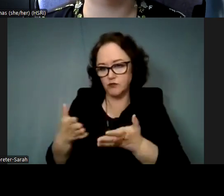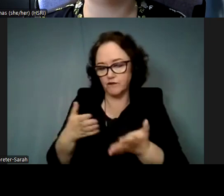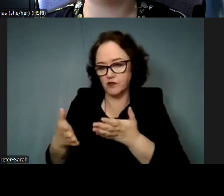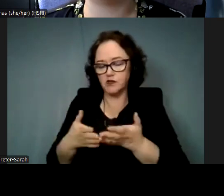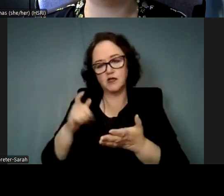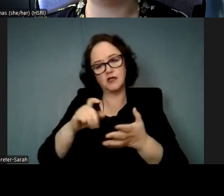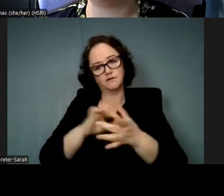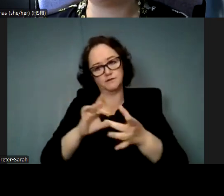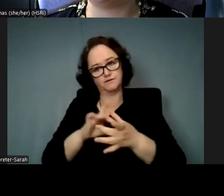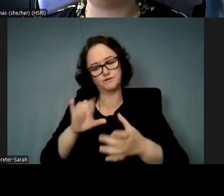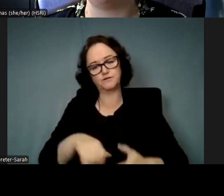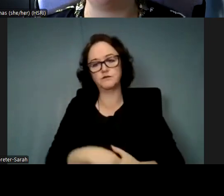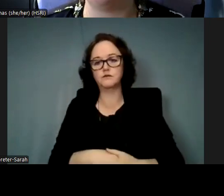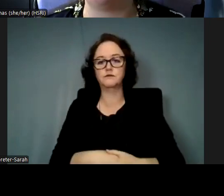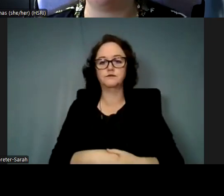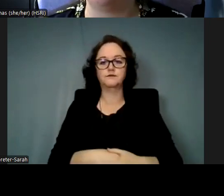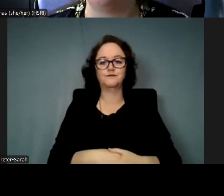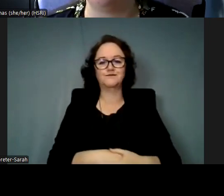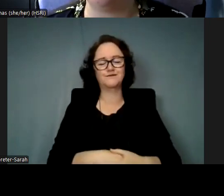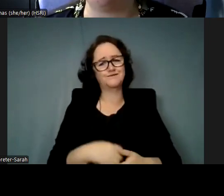Laura Bernas: I love this. I feel like I want to uplift two